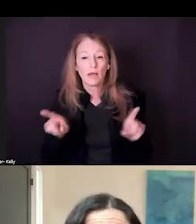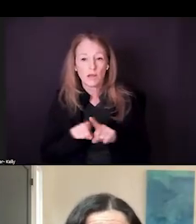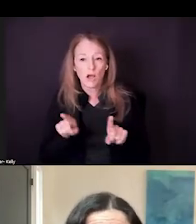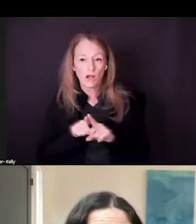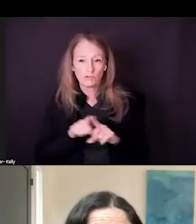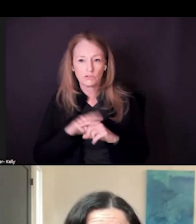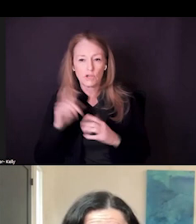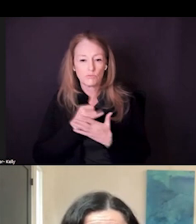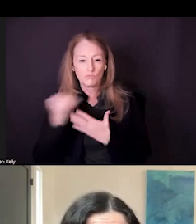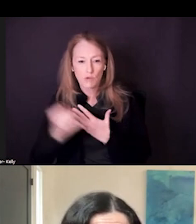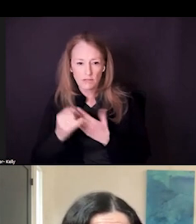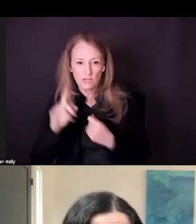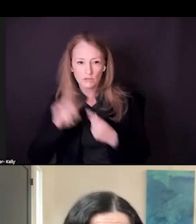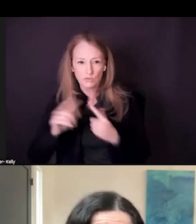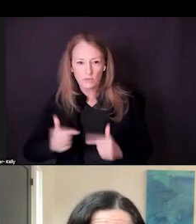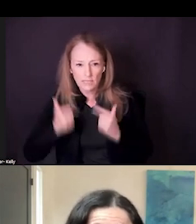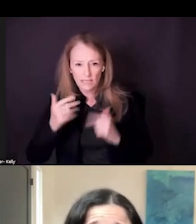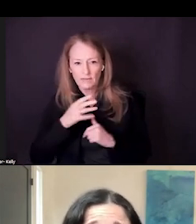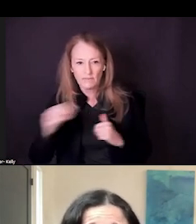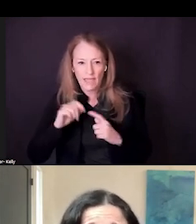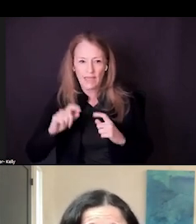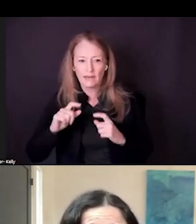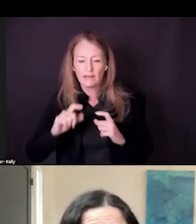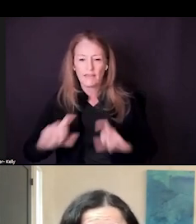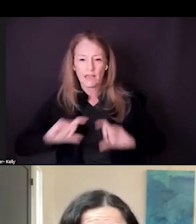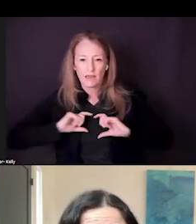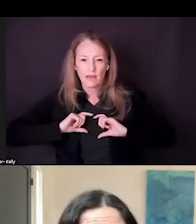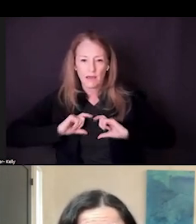THOUGHT A GOOD STARTING POINT WOULD BE TALKING ABOUT -- YOU